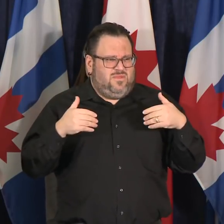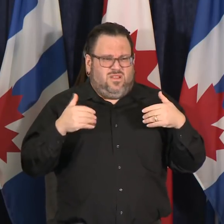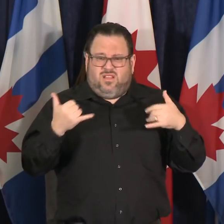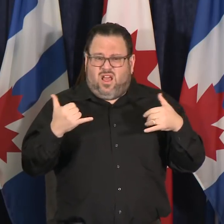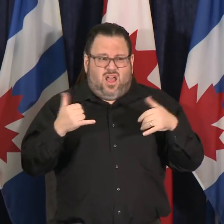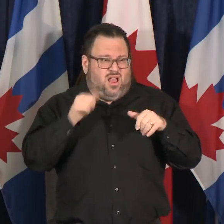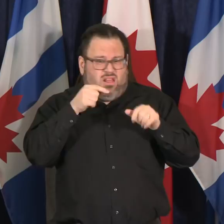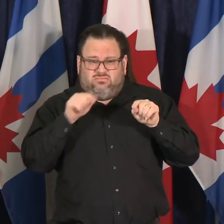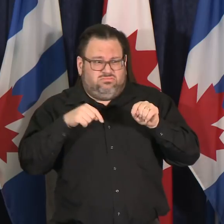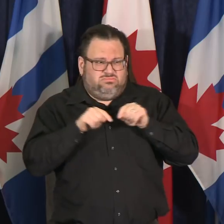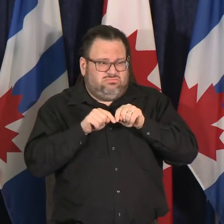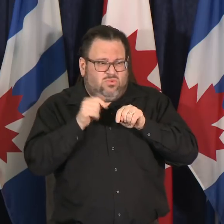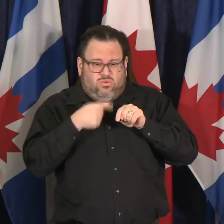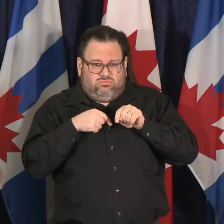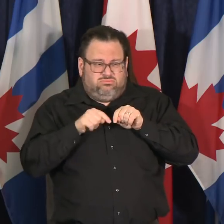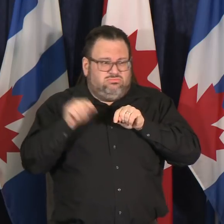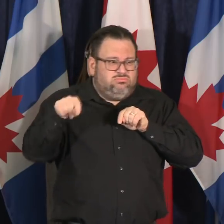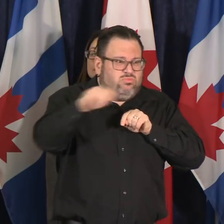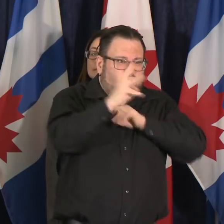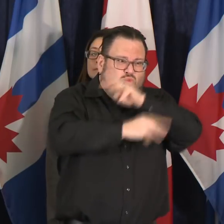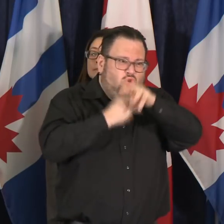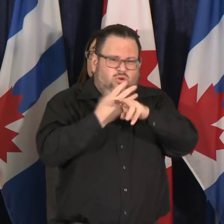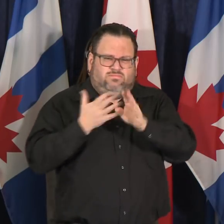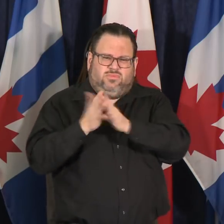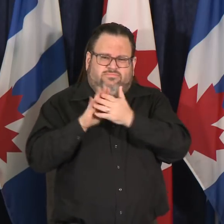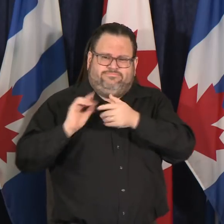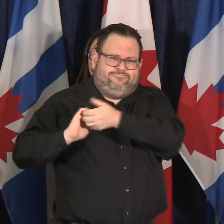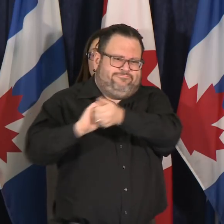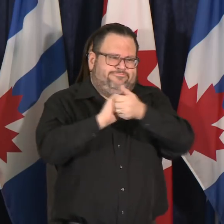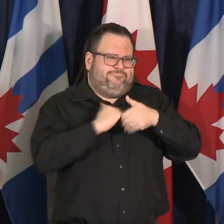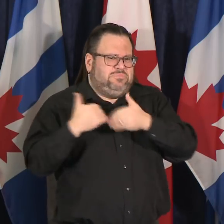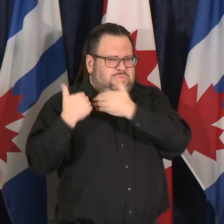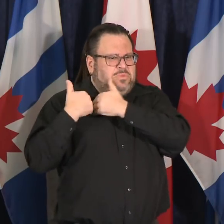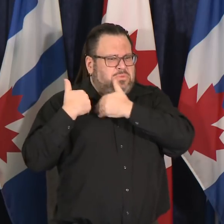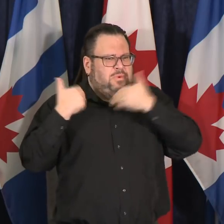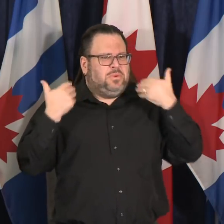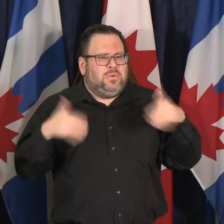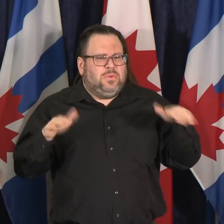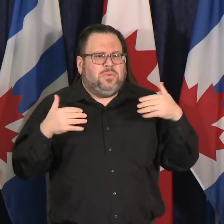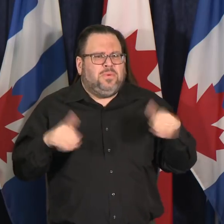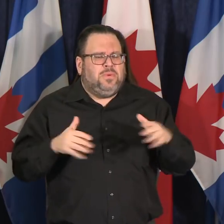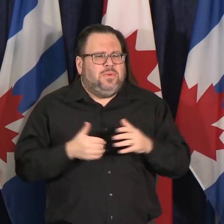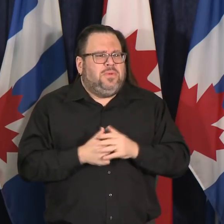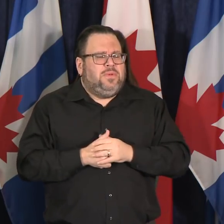to do so I will also note for you as I've said many times we have robust